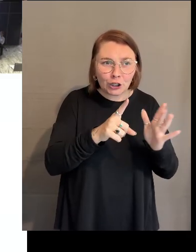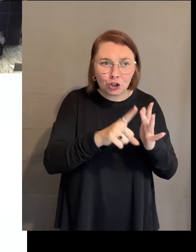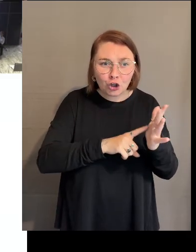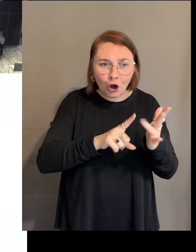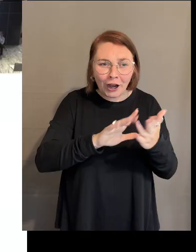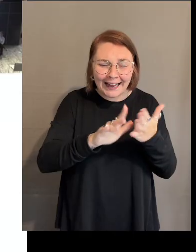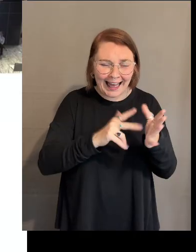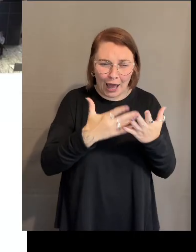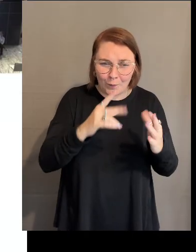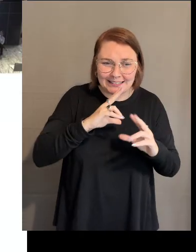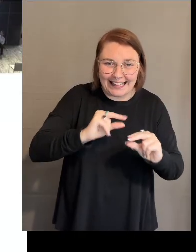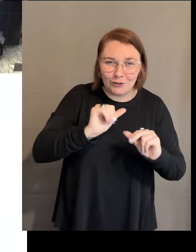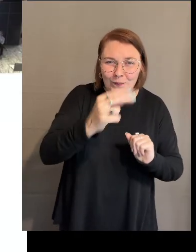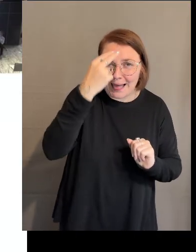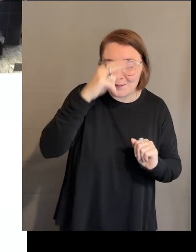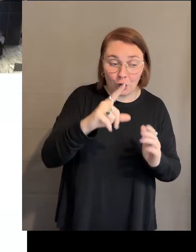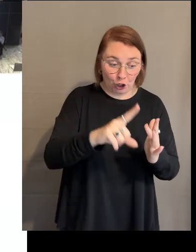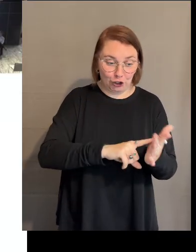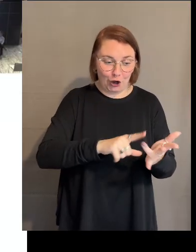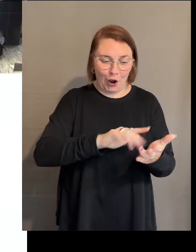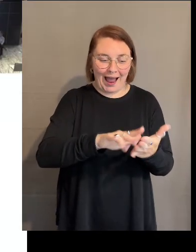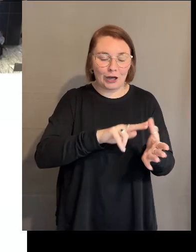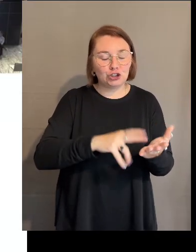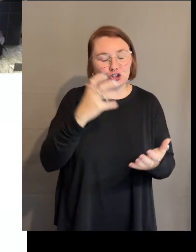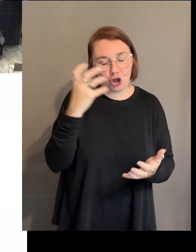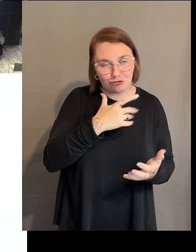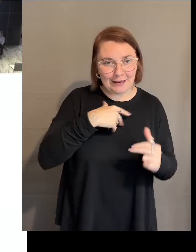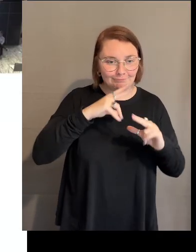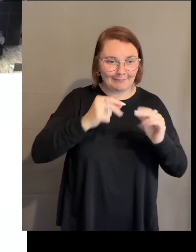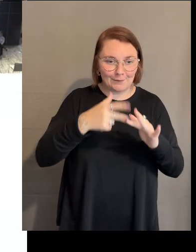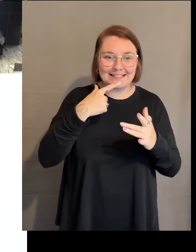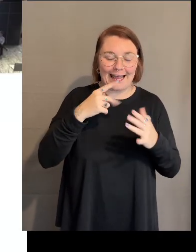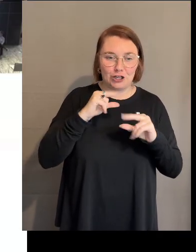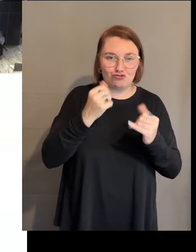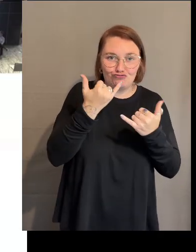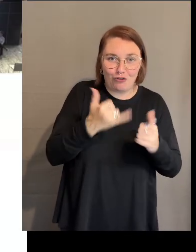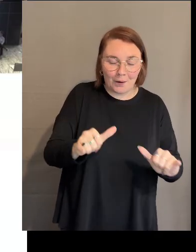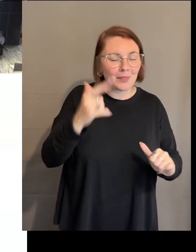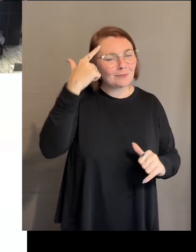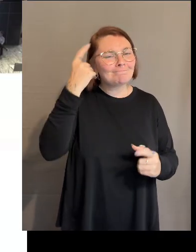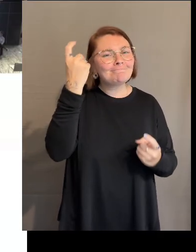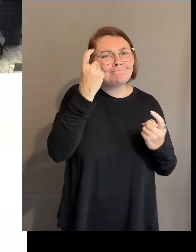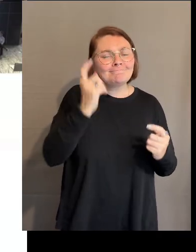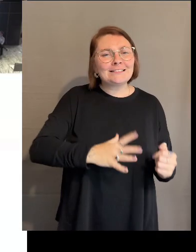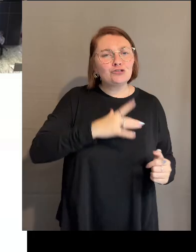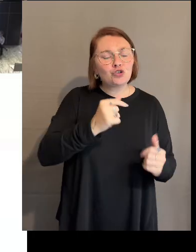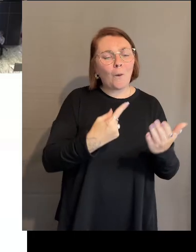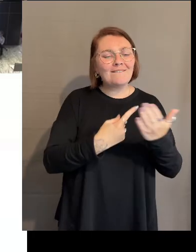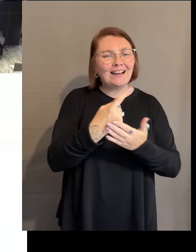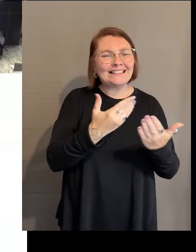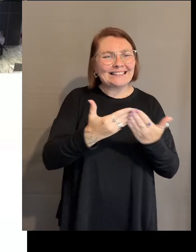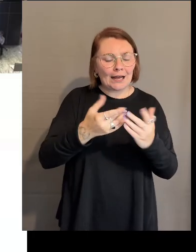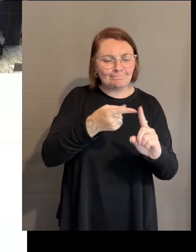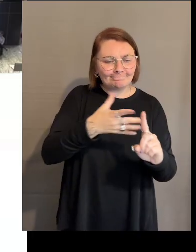Sorry if I'm saying that wrong. I just thought it was interesting on your event studies, particularly with prescription medicines, you were only